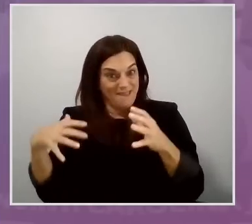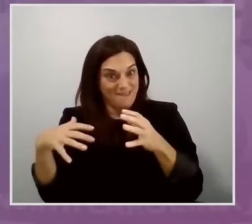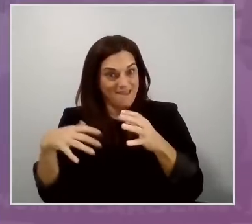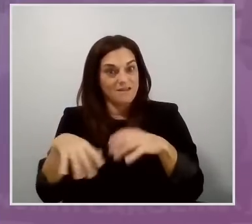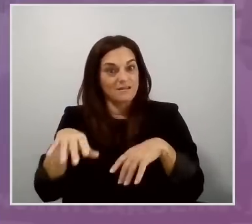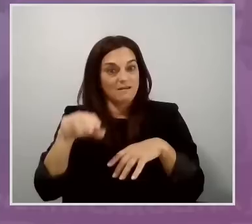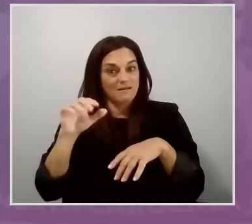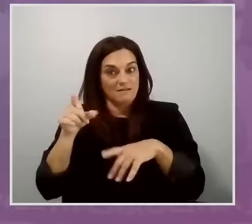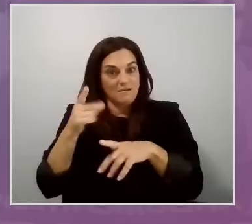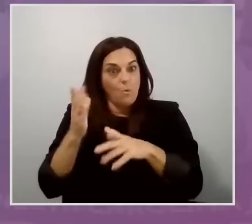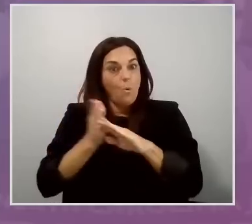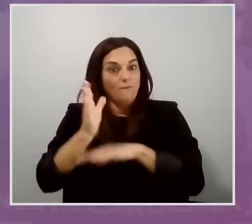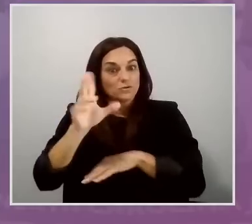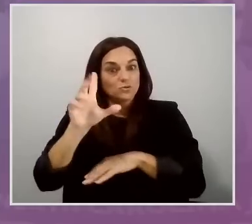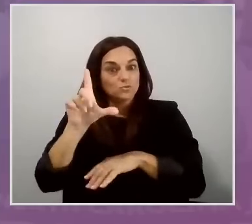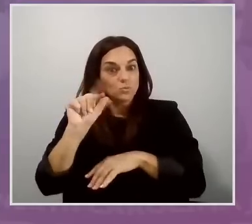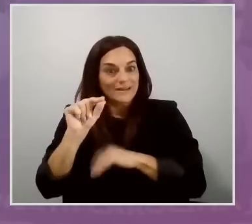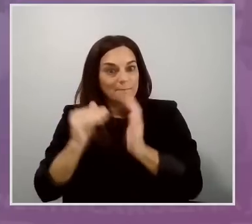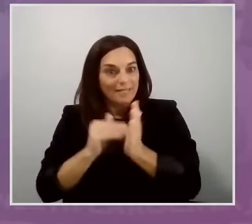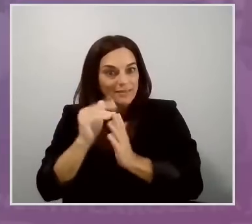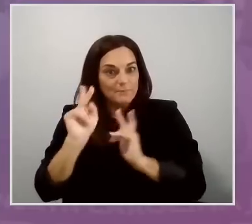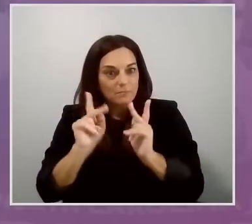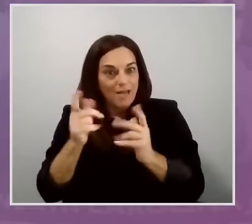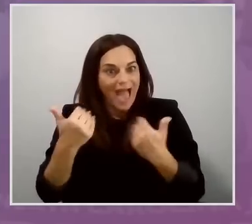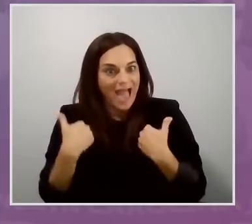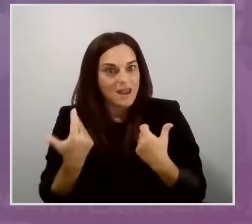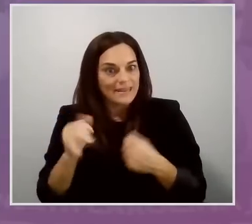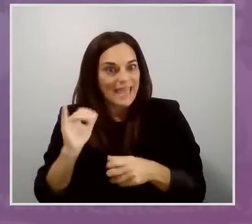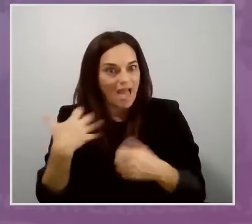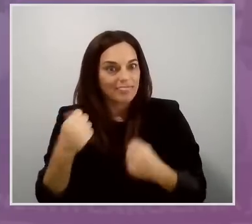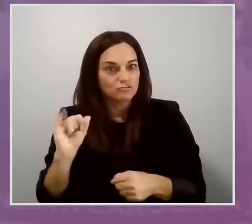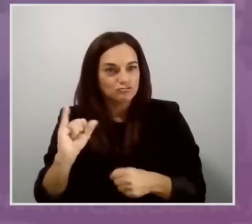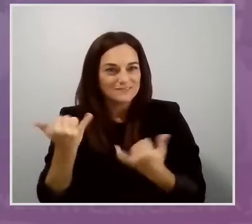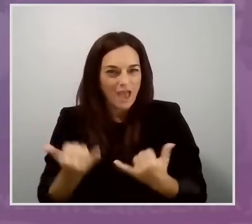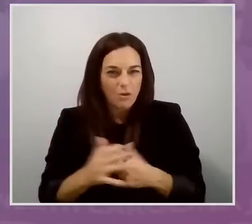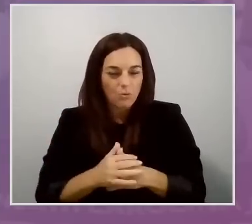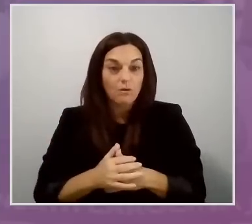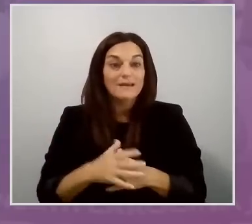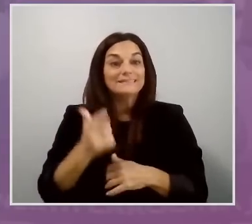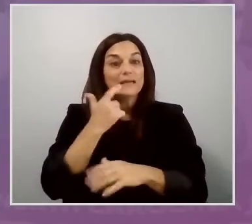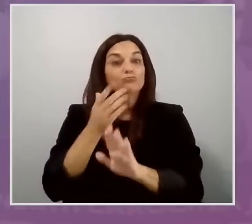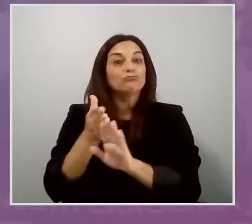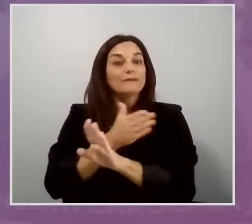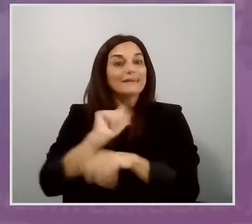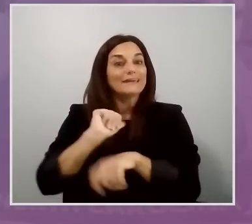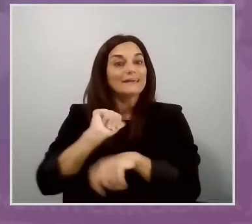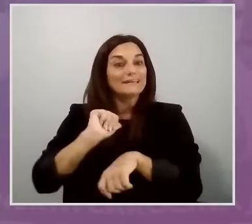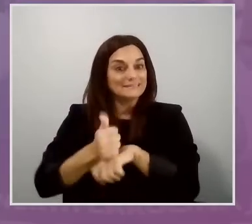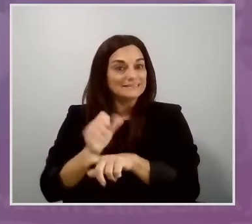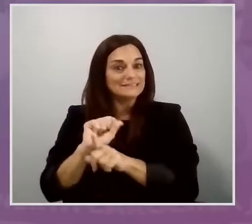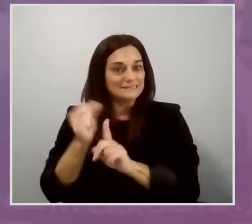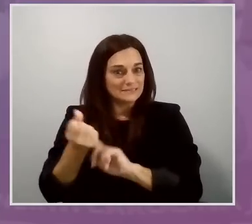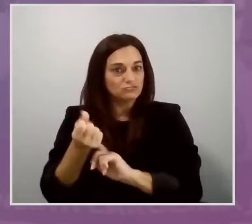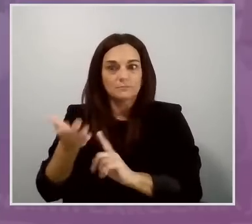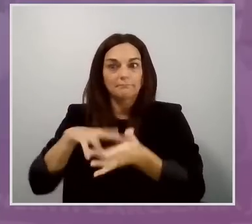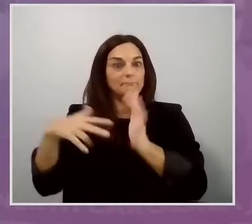AND SO THE AFFORDABLE CARE ACT EXPANDED HEALTH CARE SO OVER 20 MILLION PEOPLE WHO DIDN'T